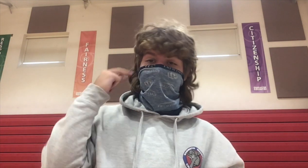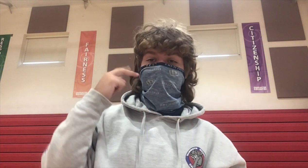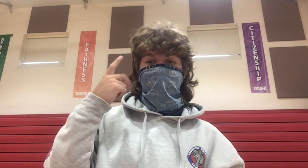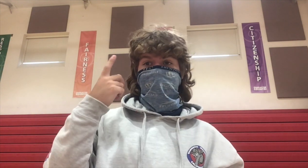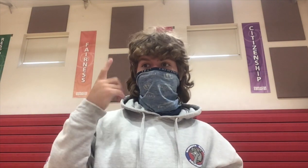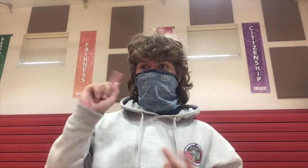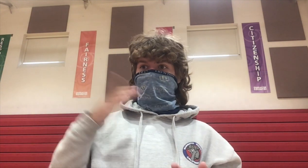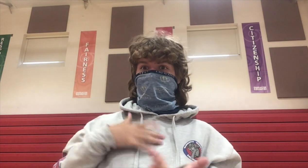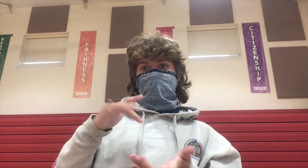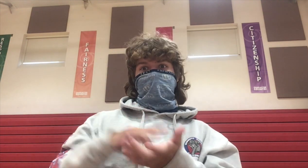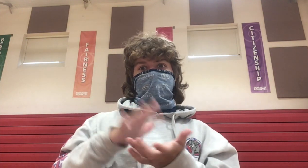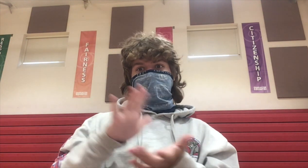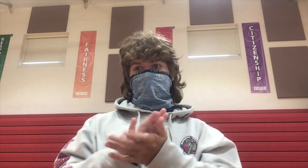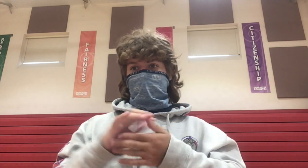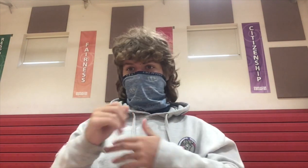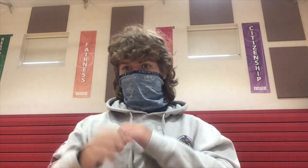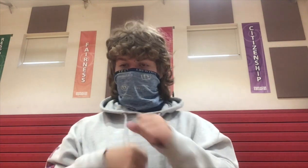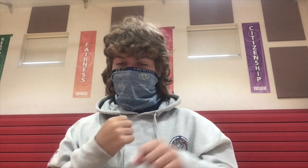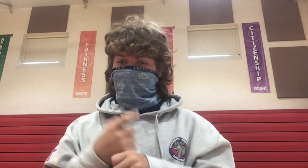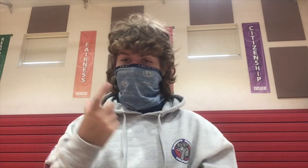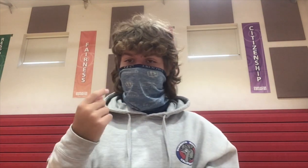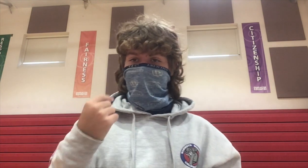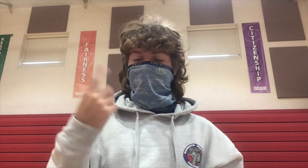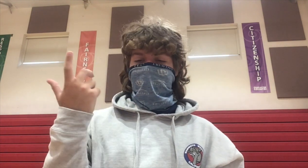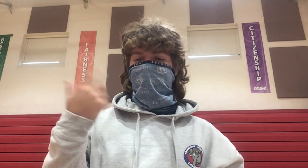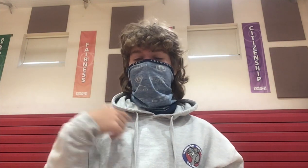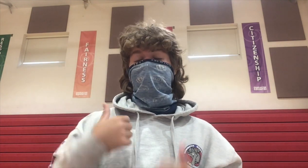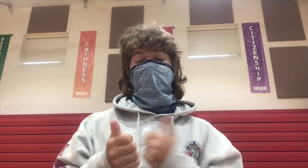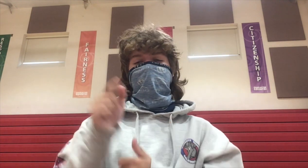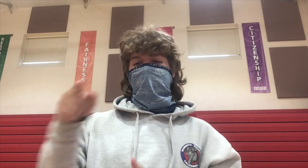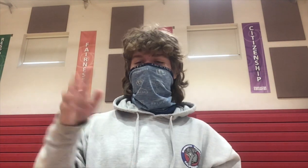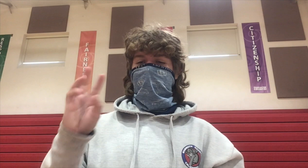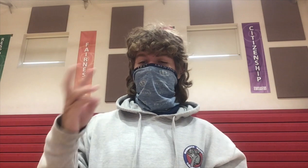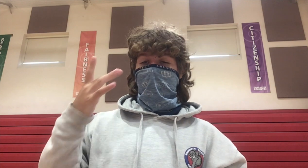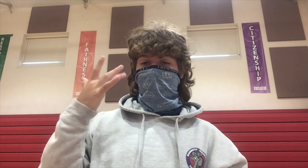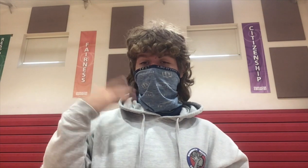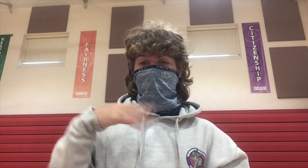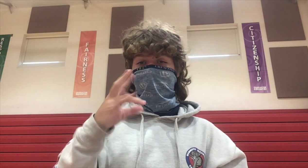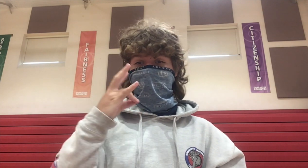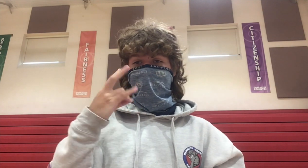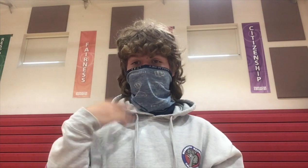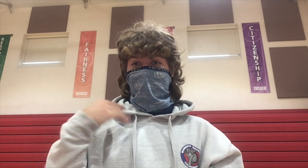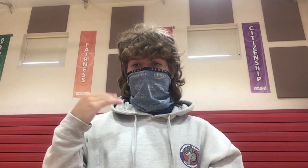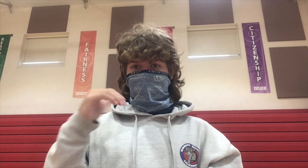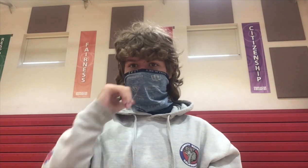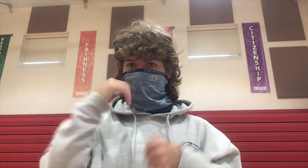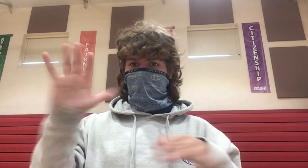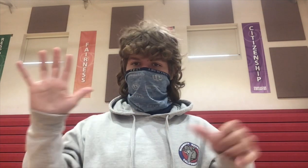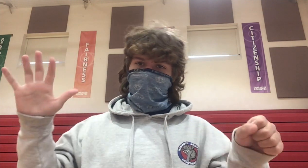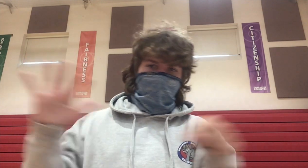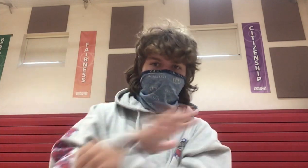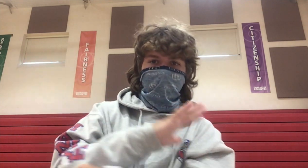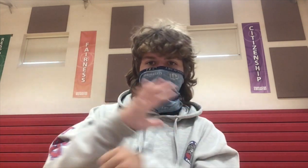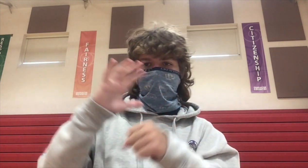Now my favorite memory. Well, I'm here in middle school. Honestly, it was more 7th grade area.